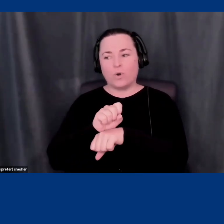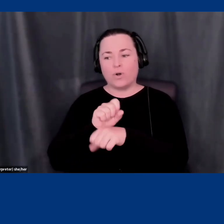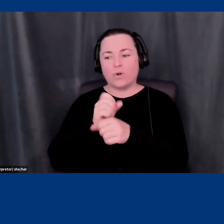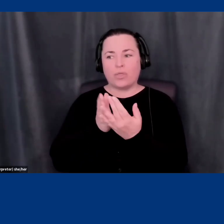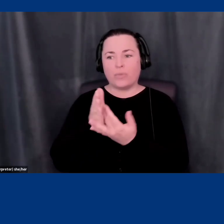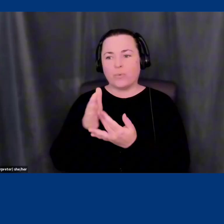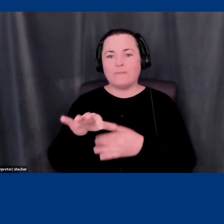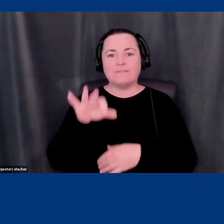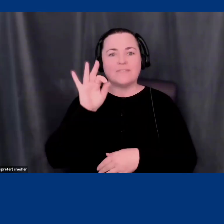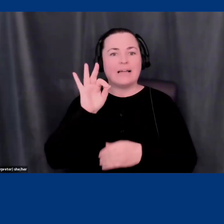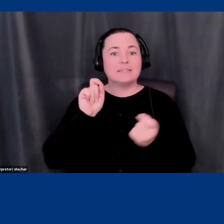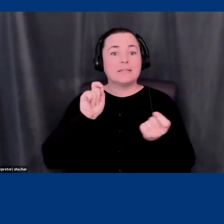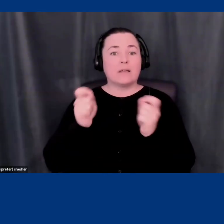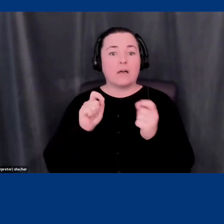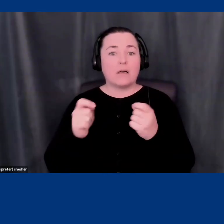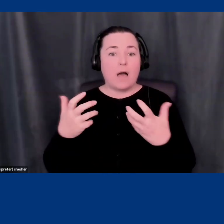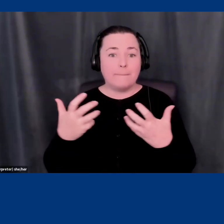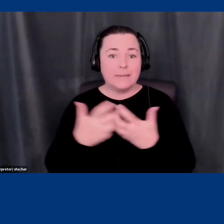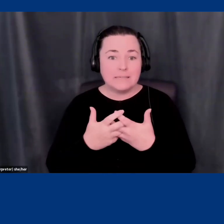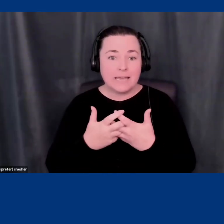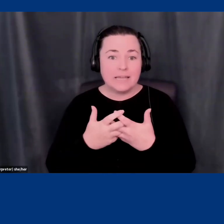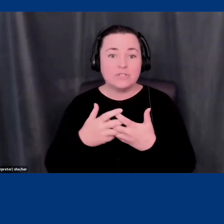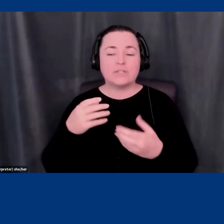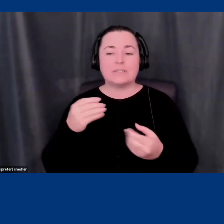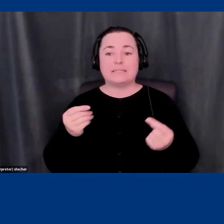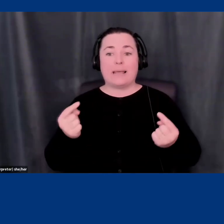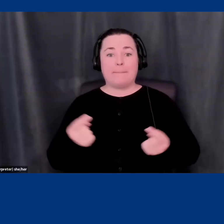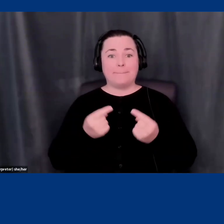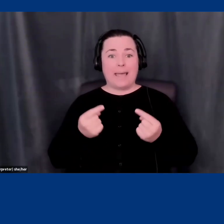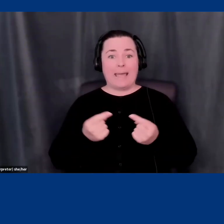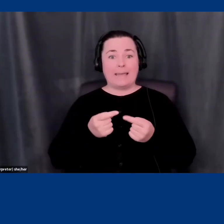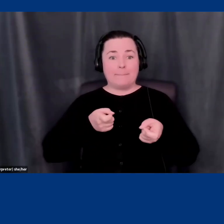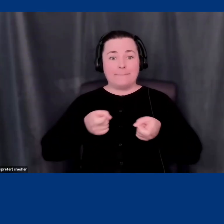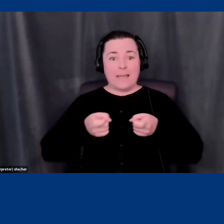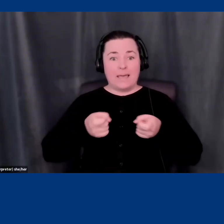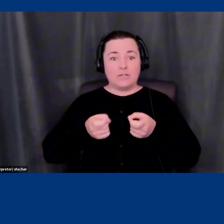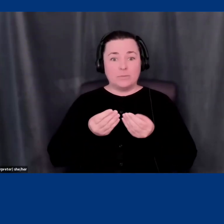and pain management solutions and supportive